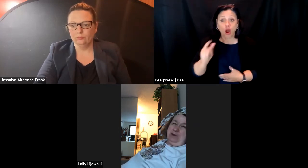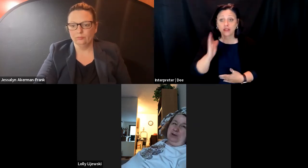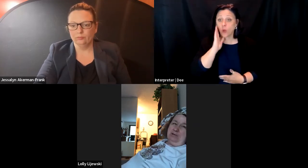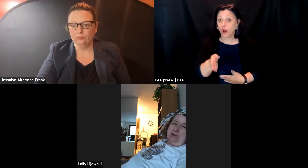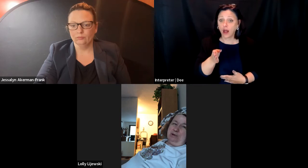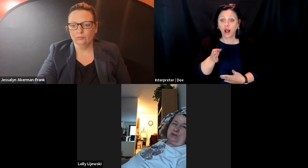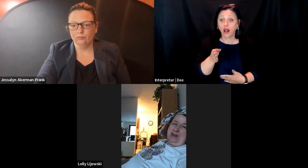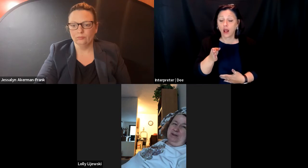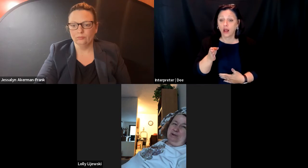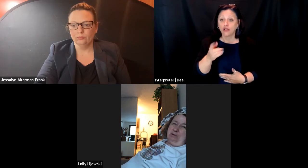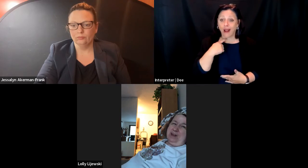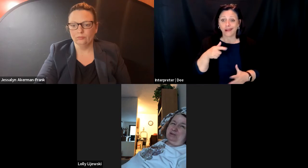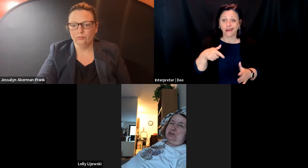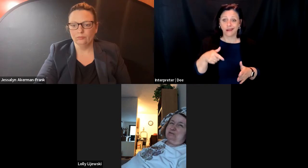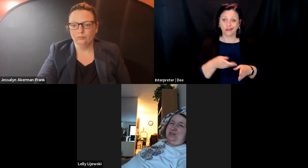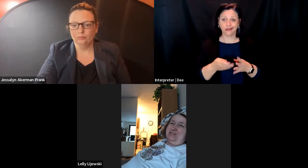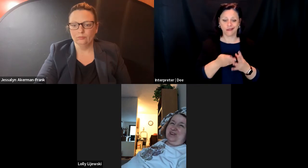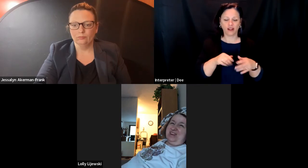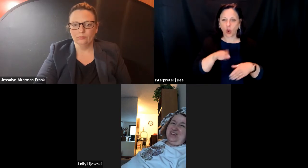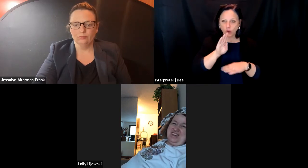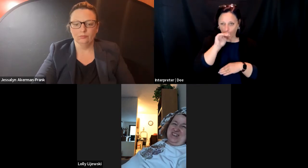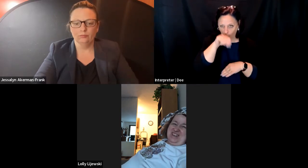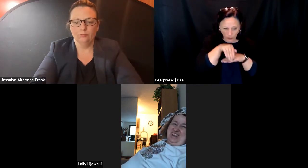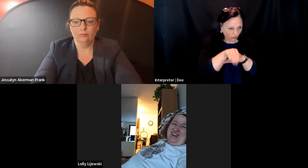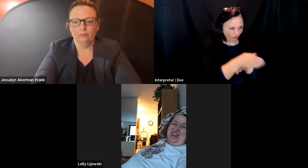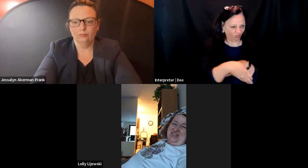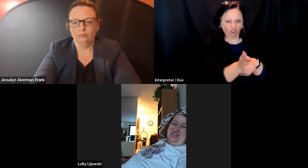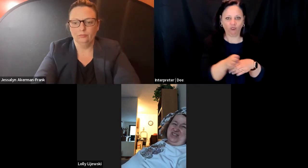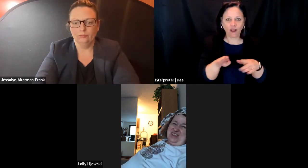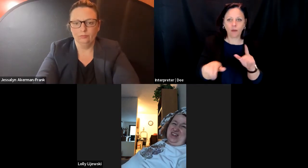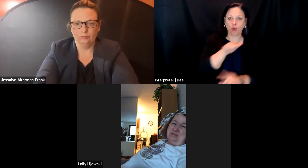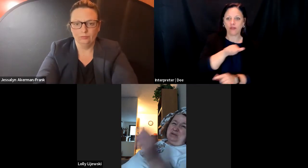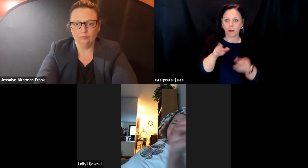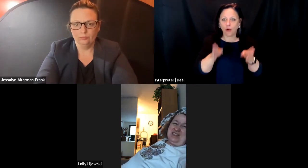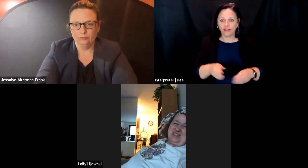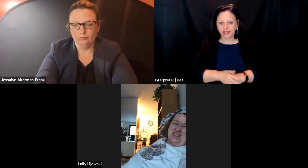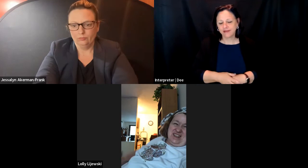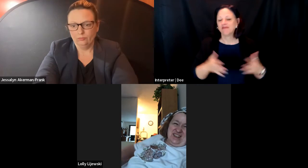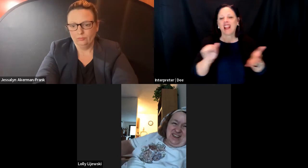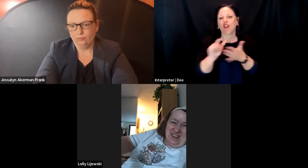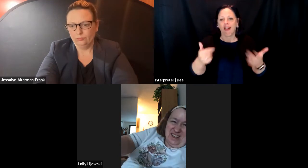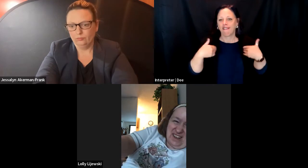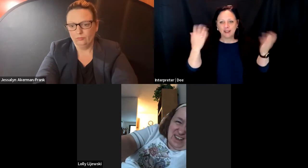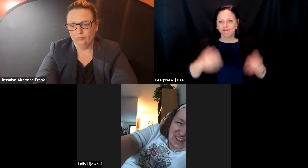It's sometimes even visually apparent if they're walking on the left of the dog and the dog keeps kind of -- sometimes I've had dogs that will actually kind of maneuver the person out of their way. It's just really funny.